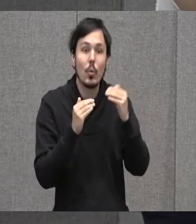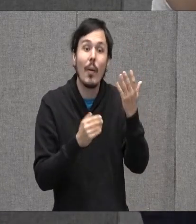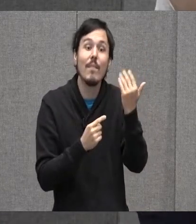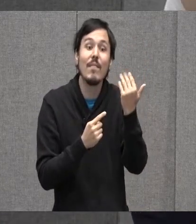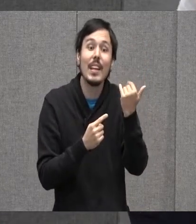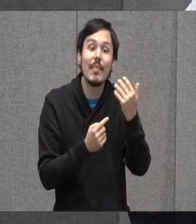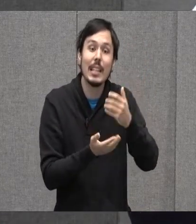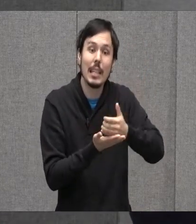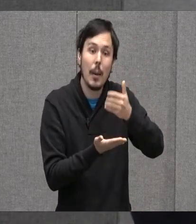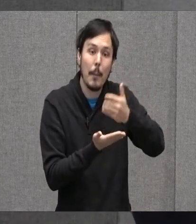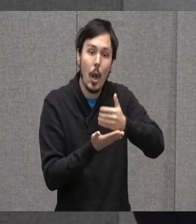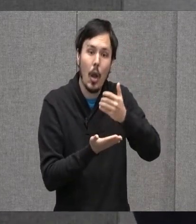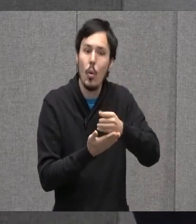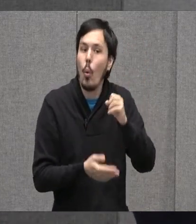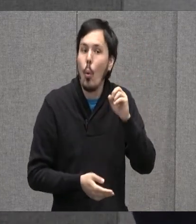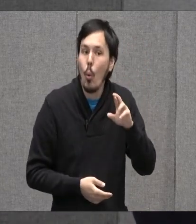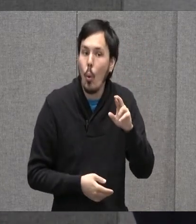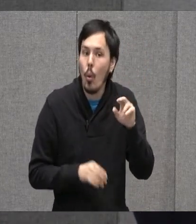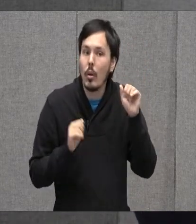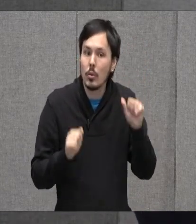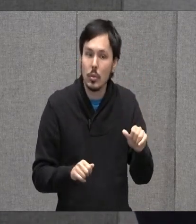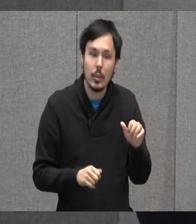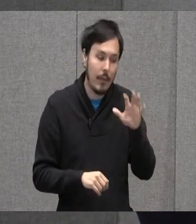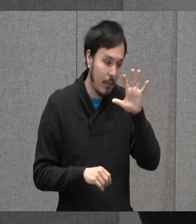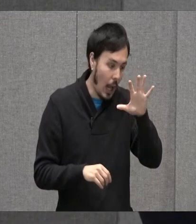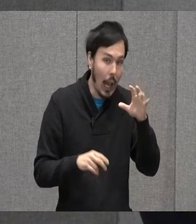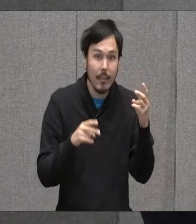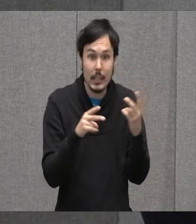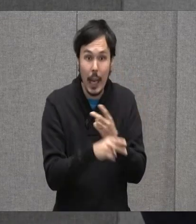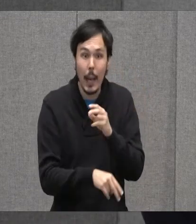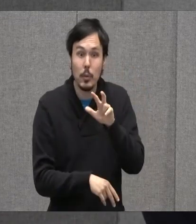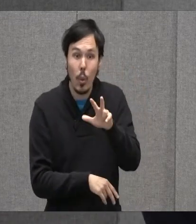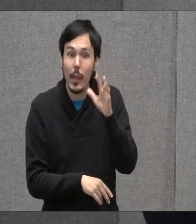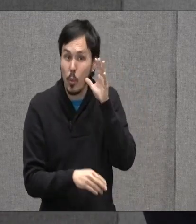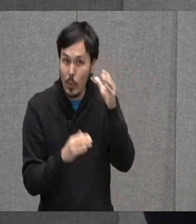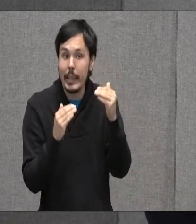Or I could've just done the five times three equals 15 pots.